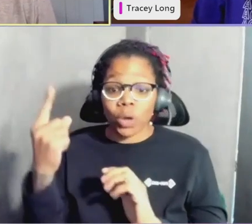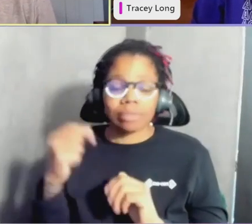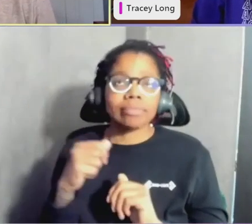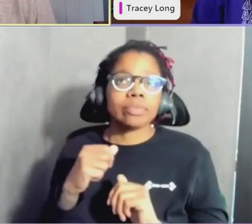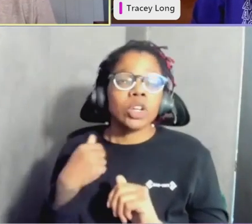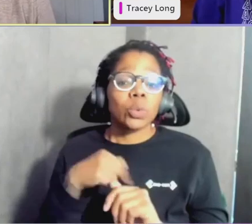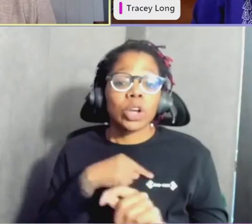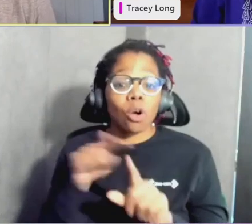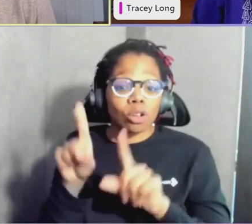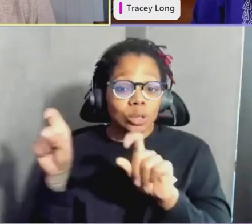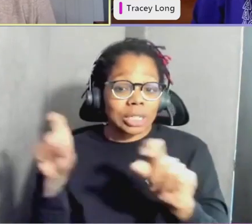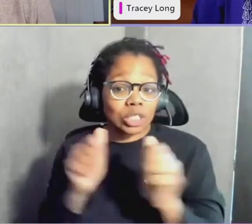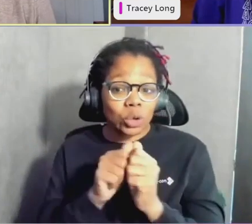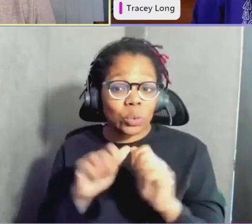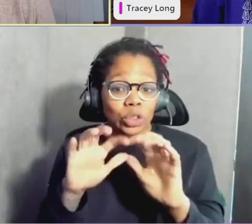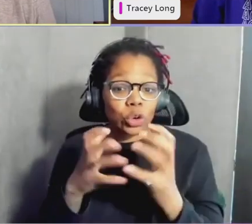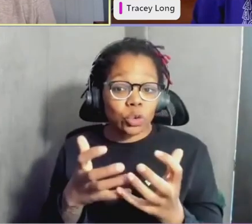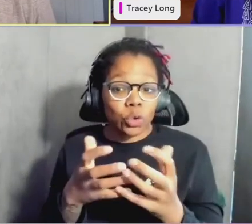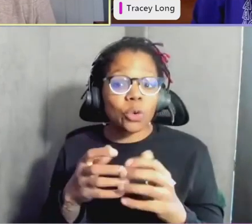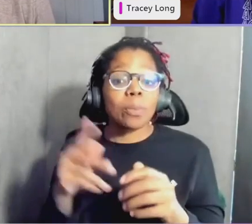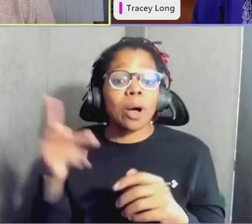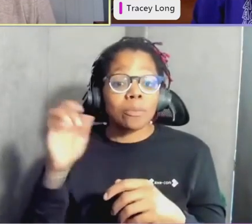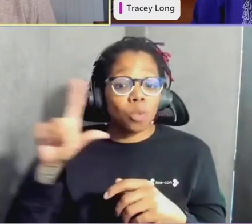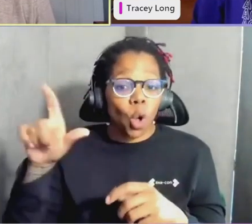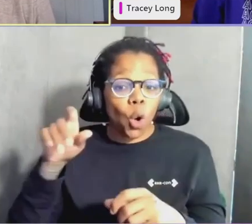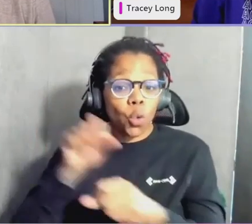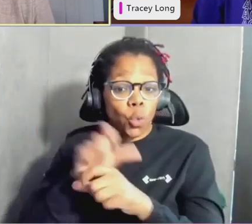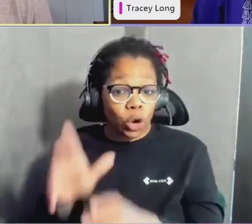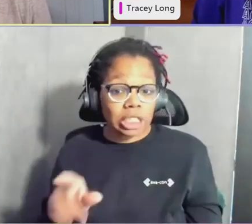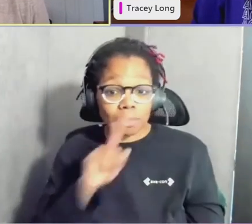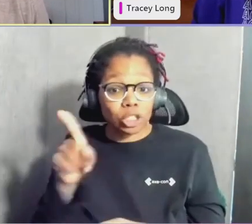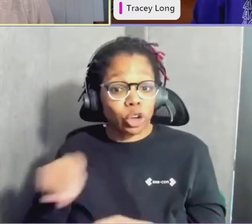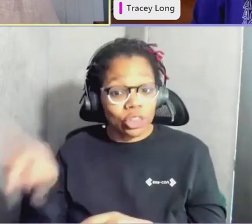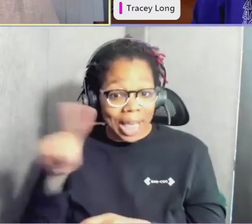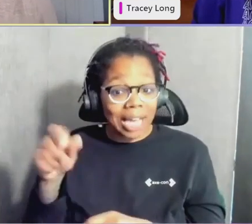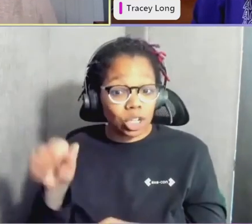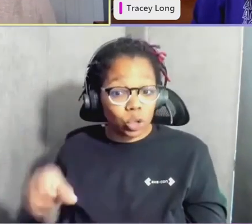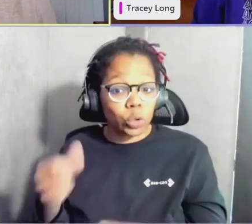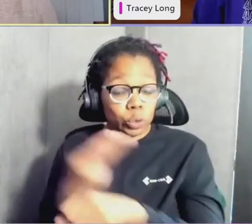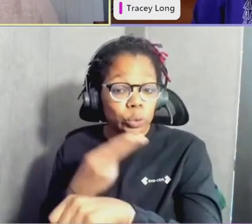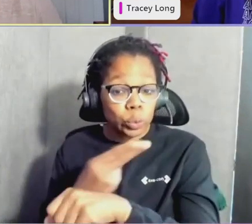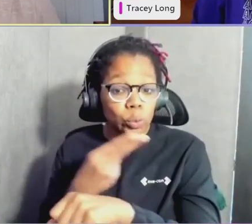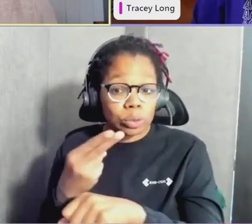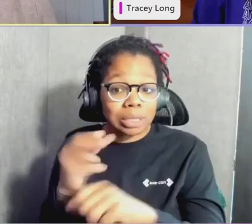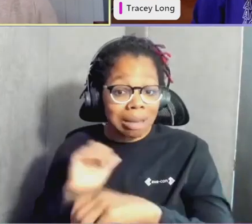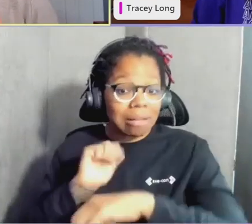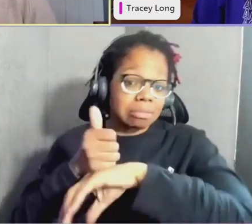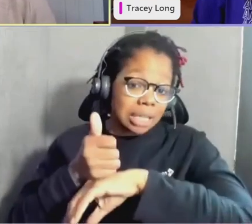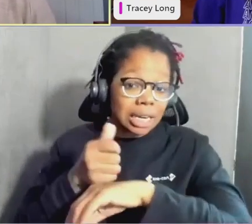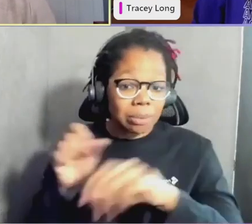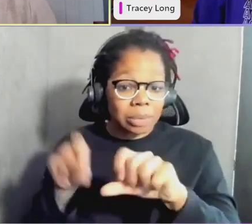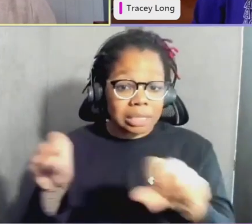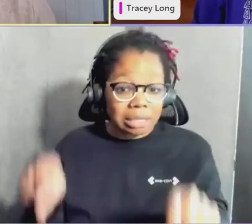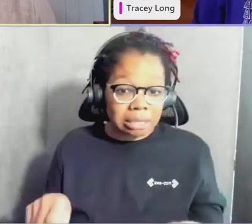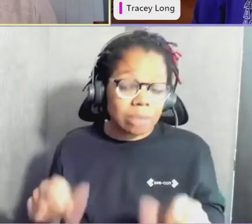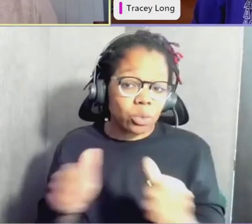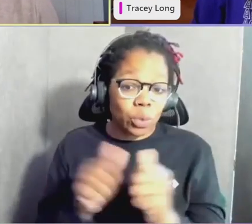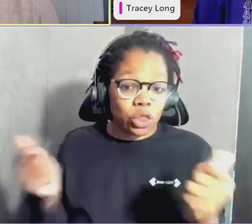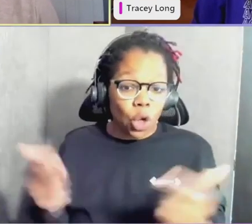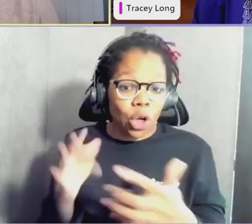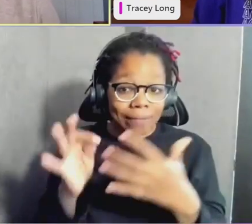that's not true. In fact, when we were testing systems in that state, we also tested with groups of poll workers